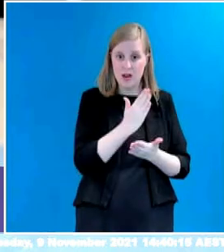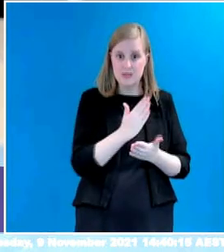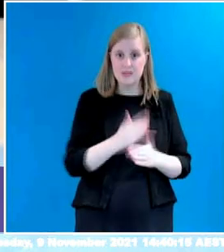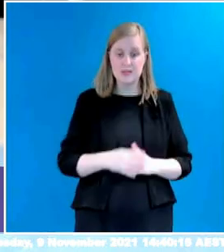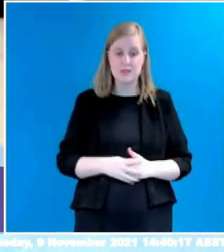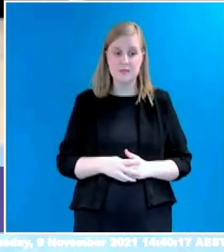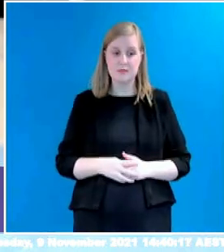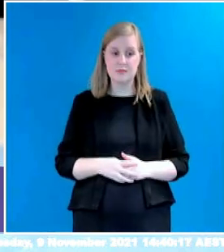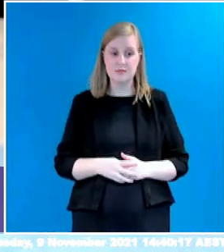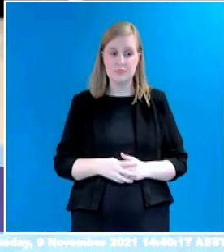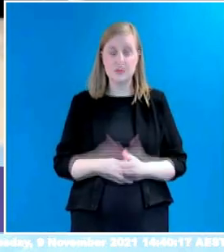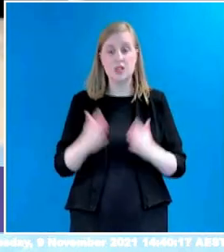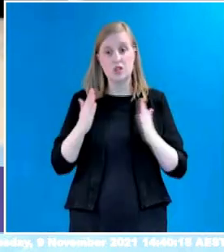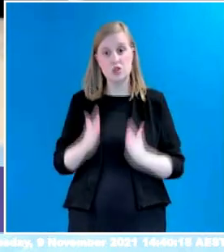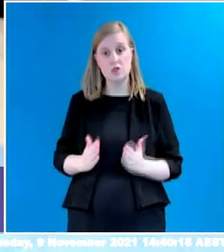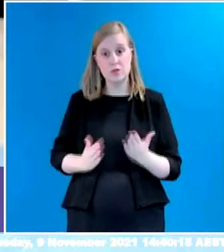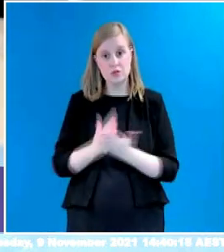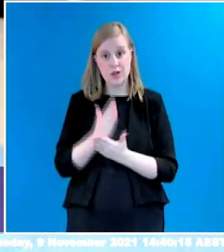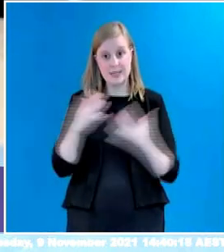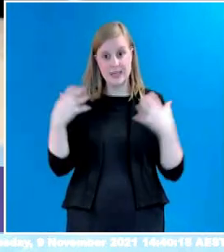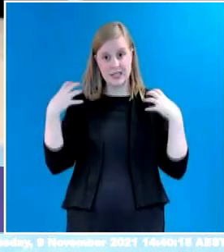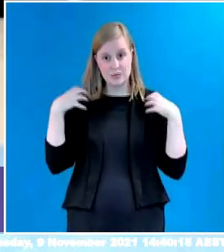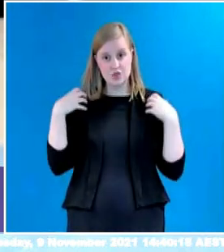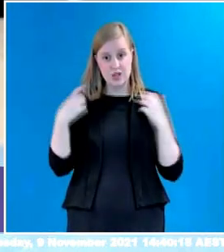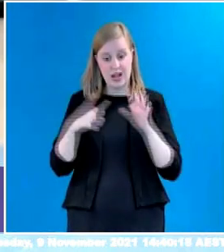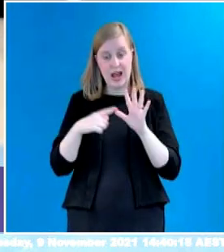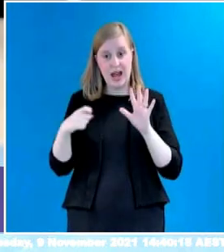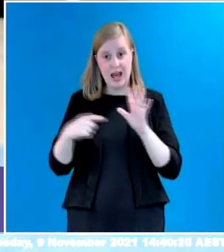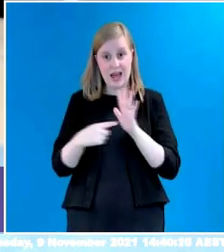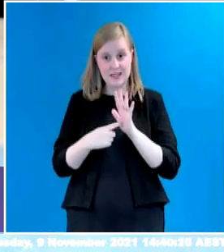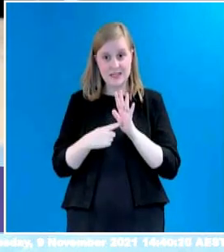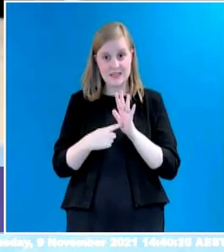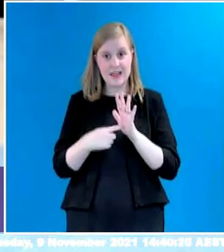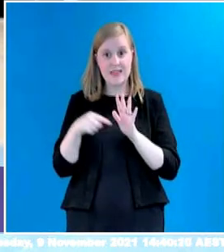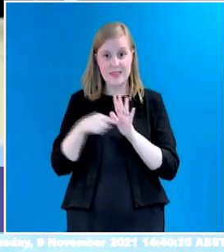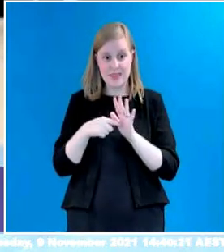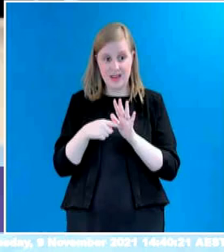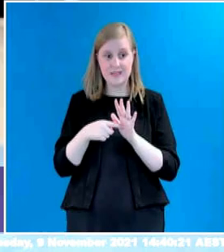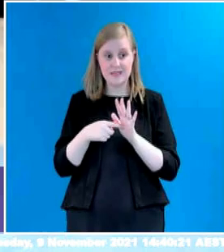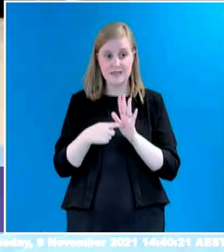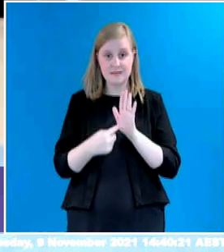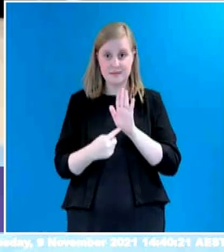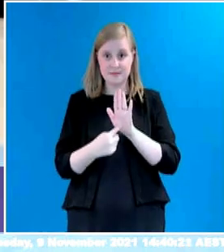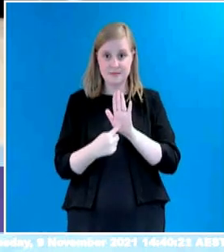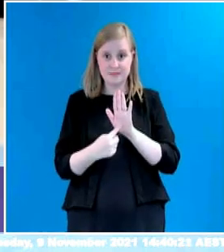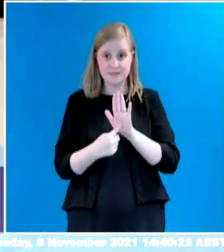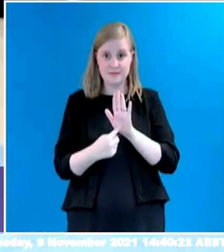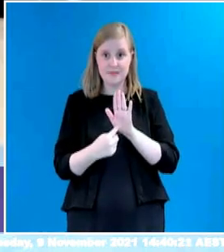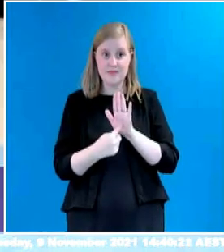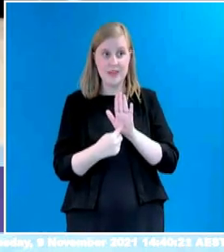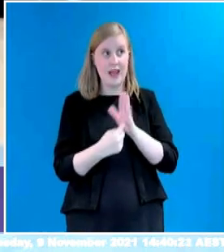The Human Rights Commission Act incorporates by way of regulation the CRPD as well.